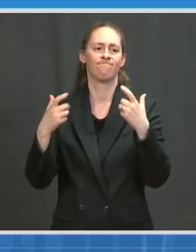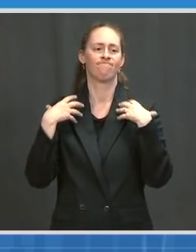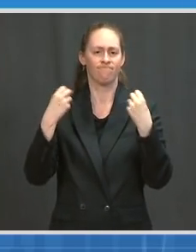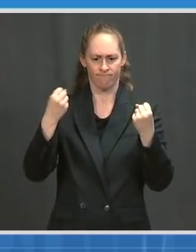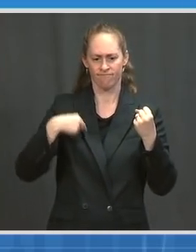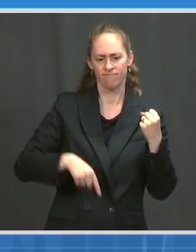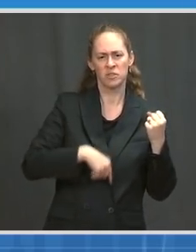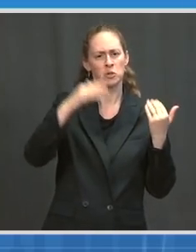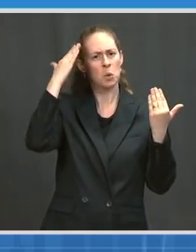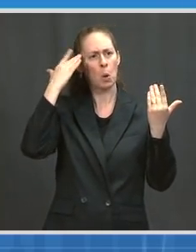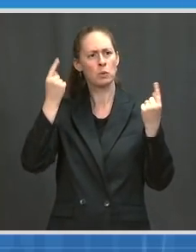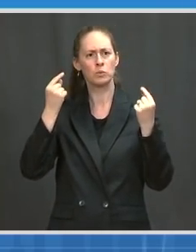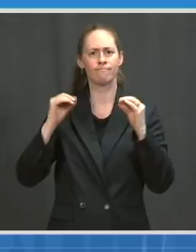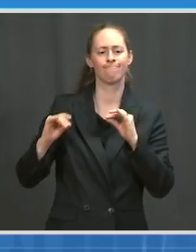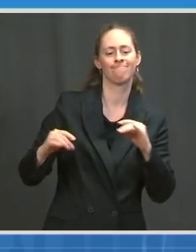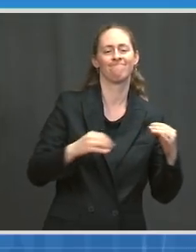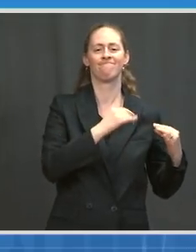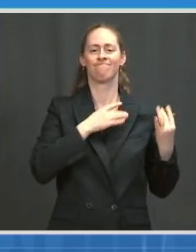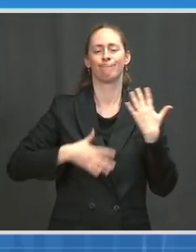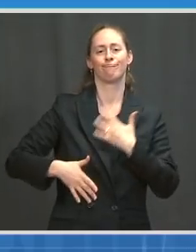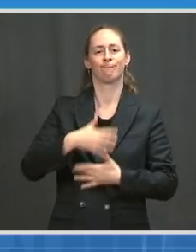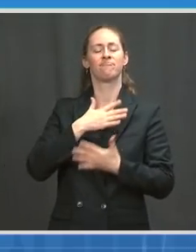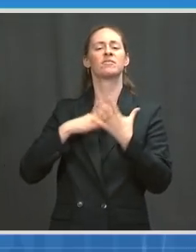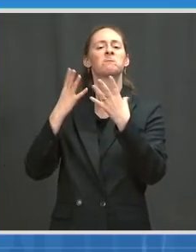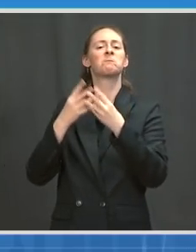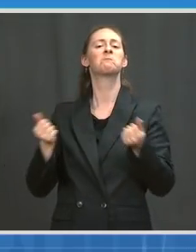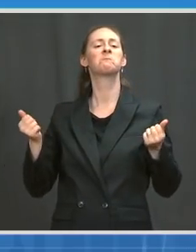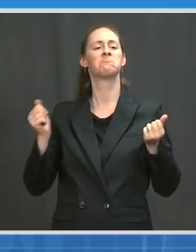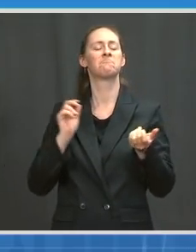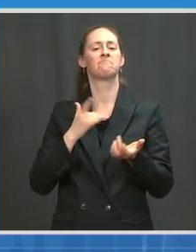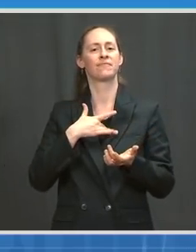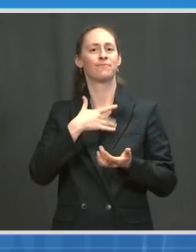but interesting, as I alluded to several sessions ago,